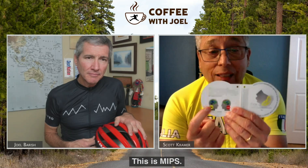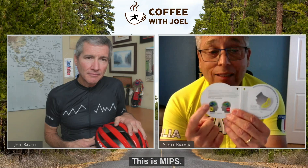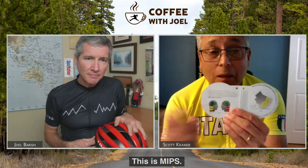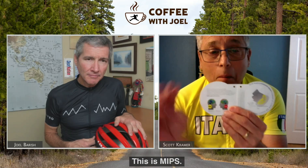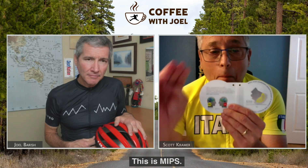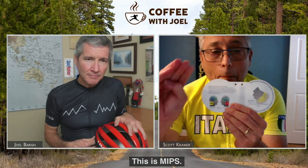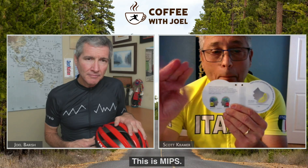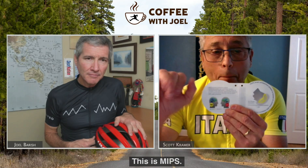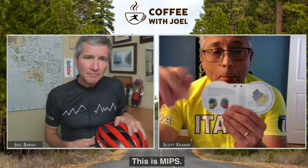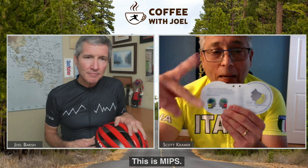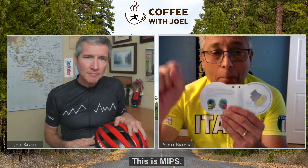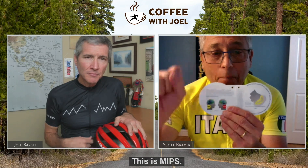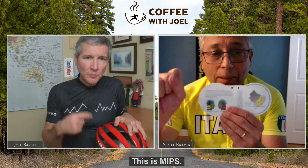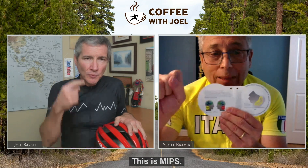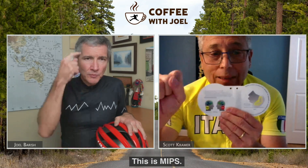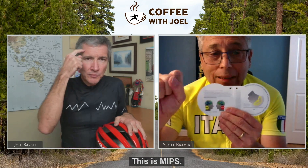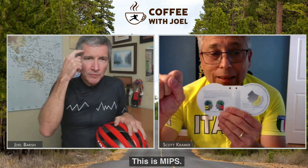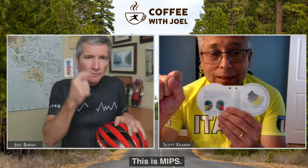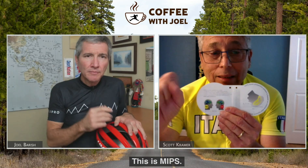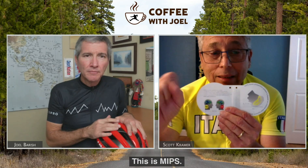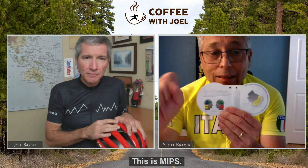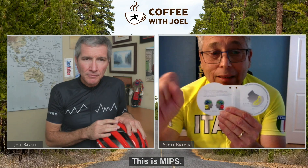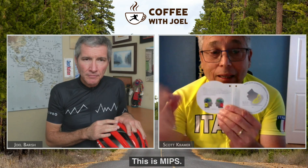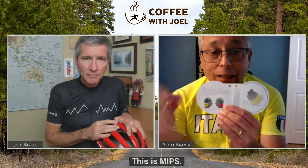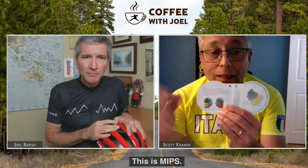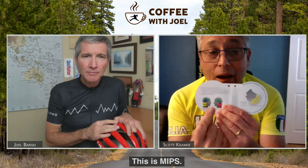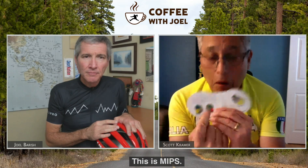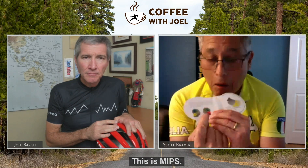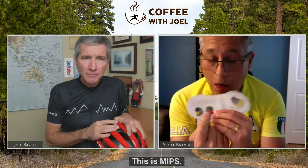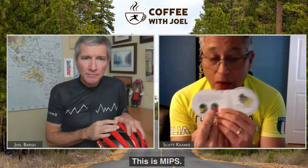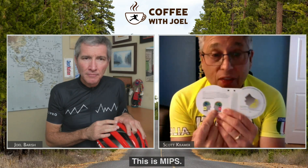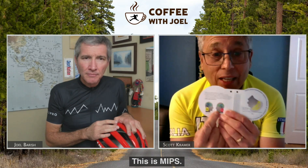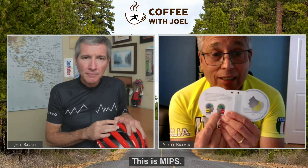This is MIPS.